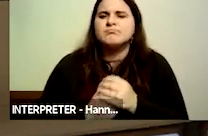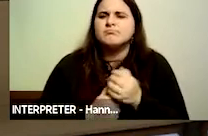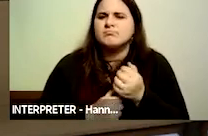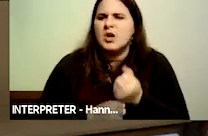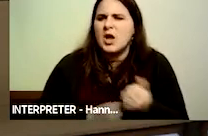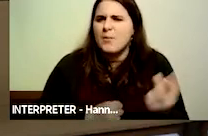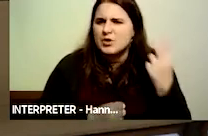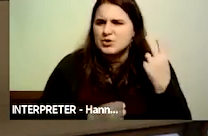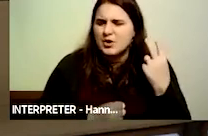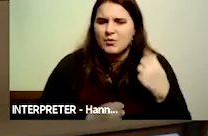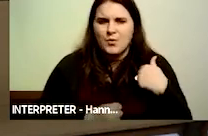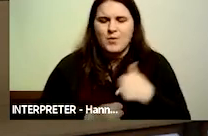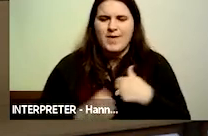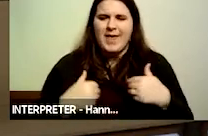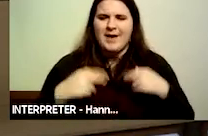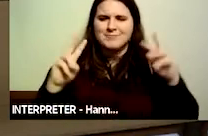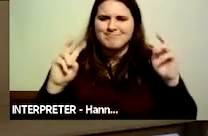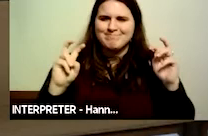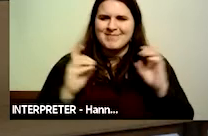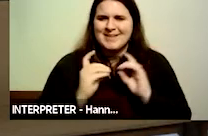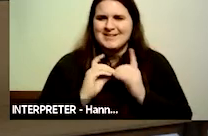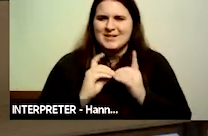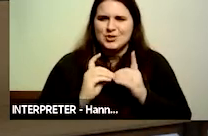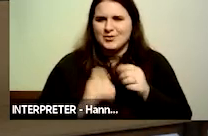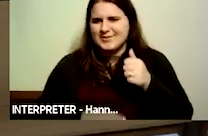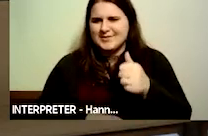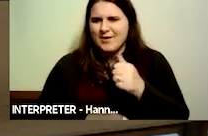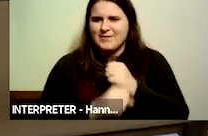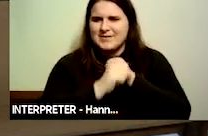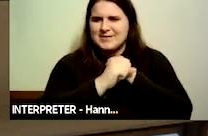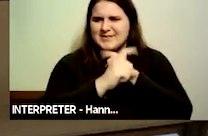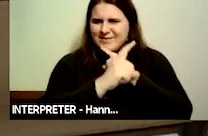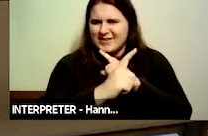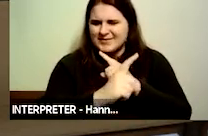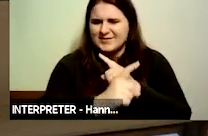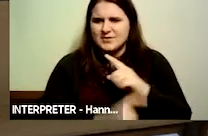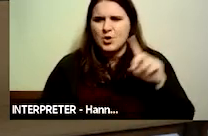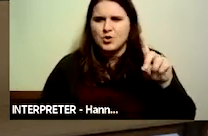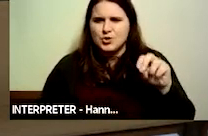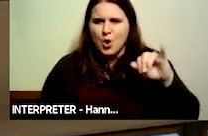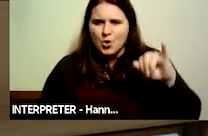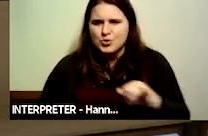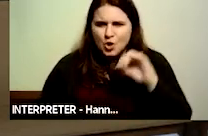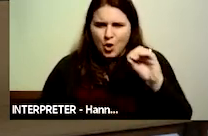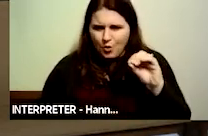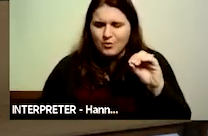self defense Dojo and as all of you are aware, I'm sure that Dojo is a term that she was doing